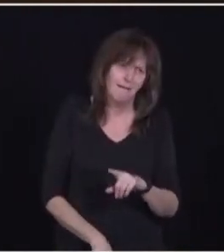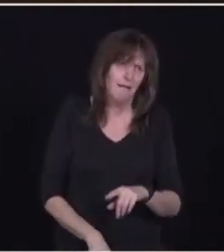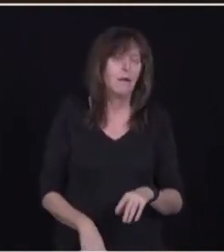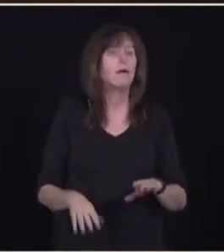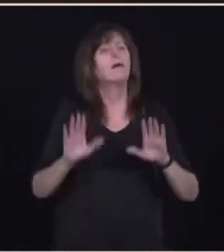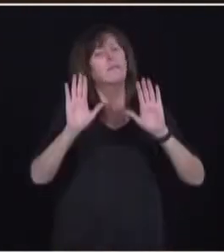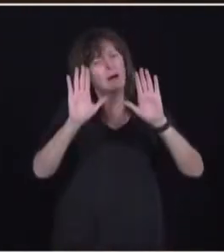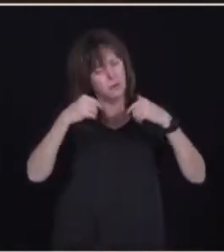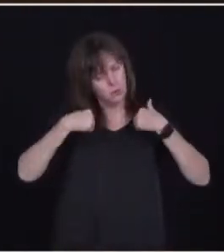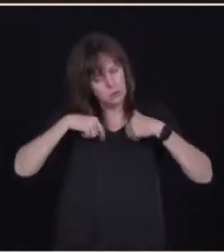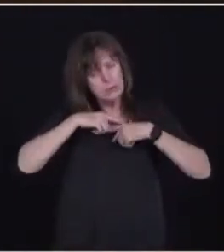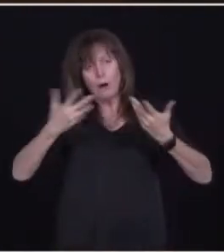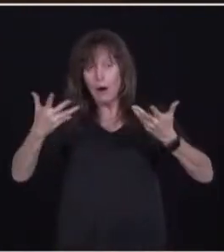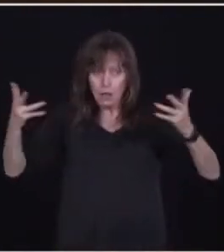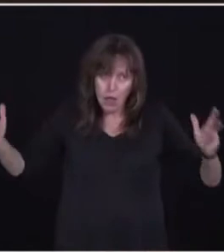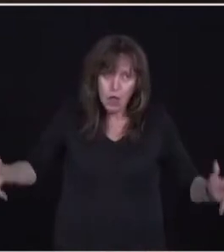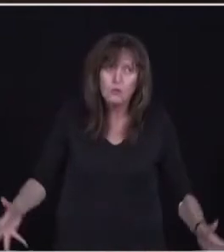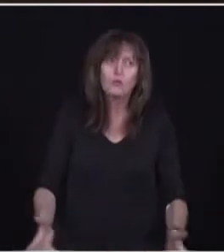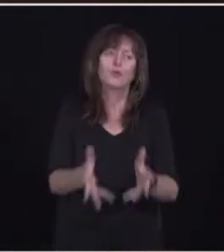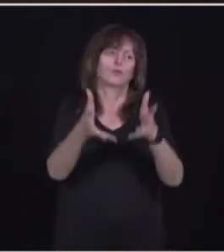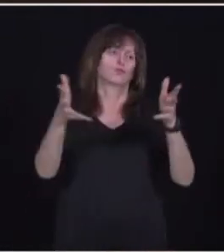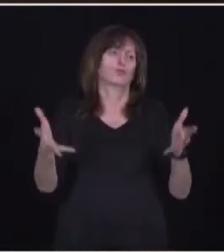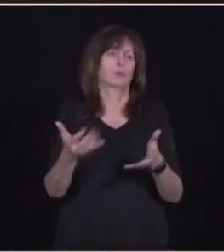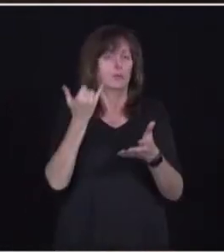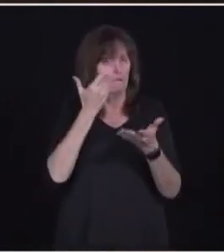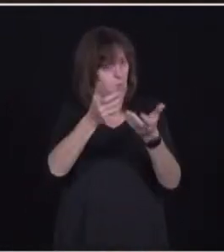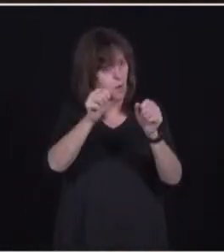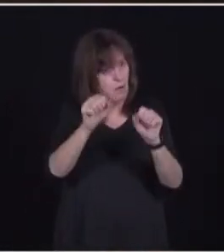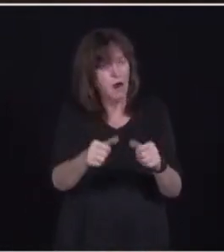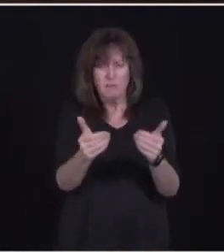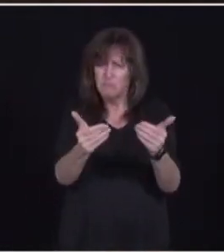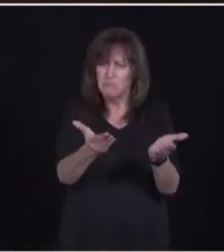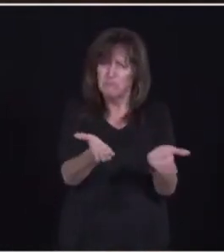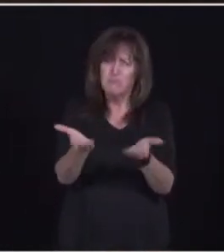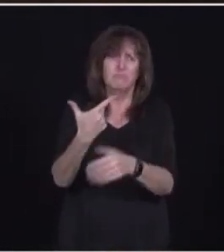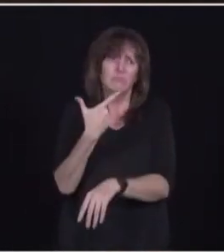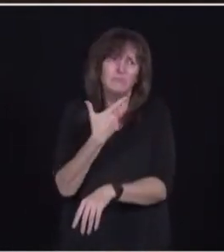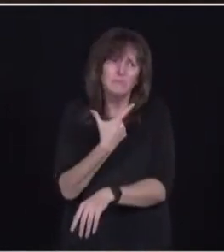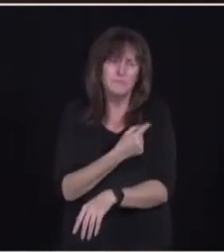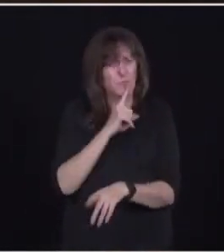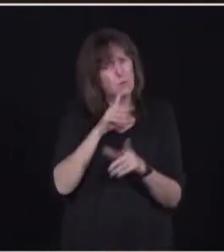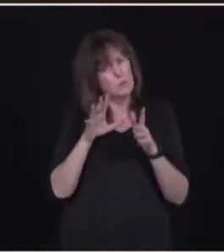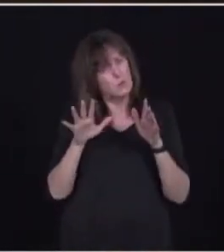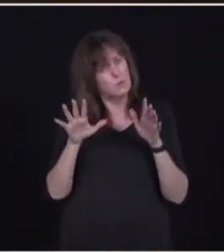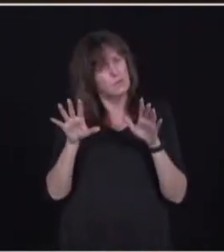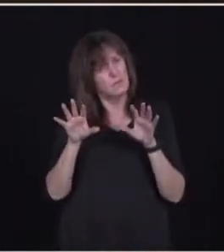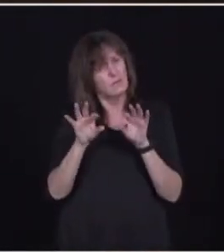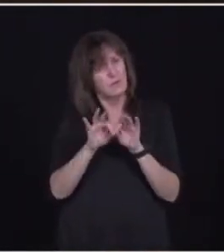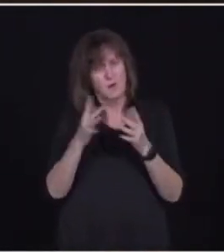the vaccine, but I agree with the premier, we really encourage everyone, who is able to, to have the vaccination,